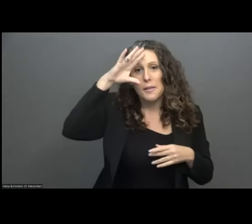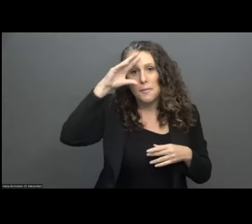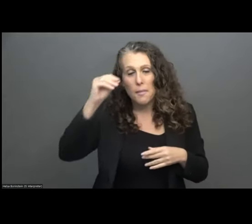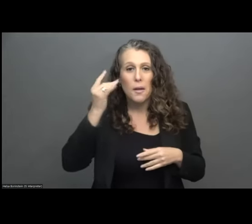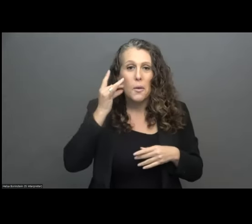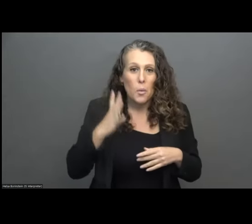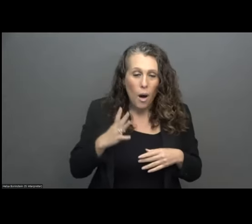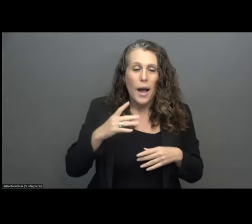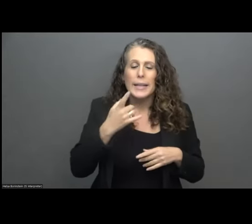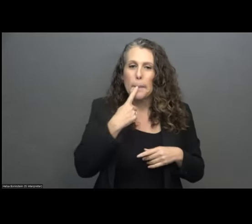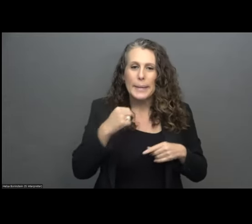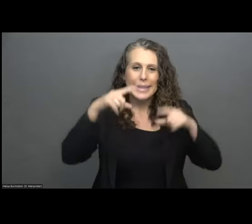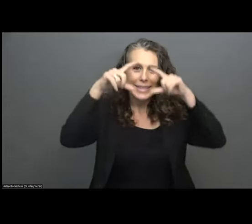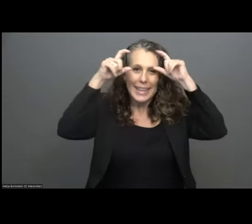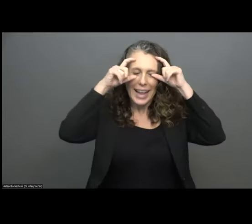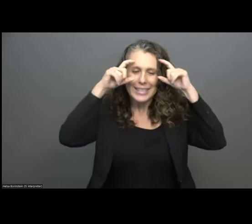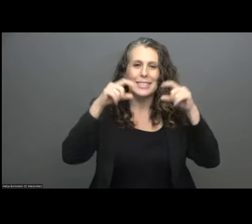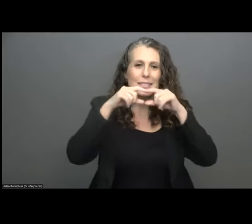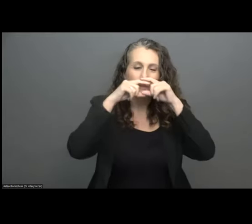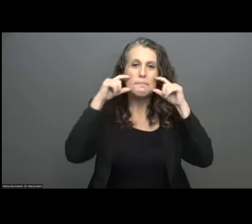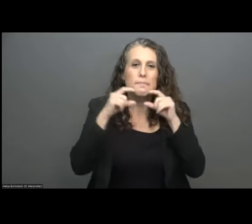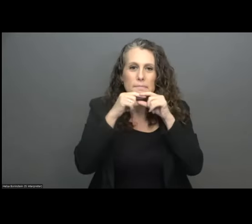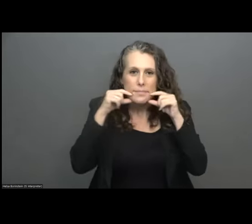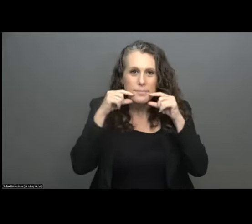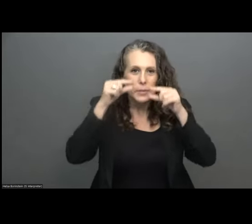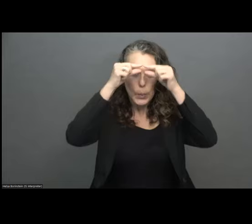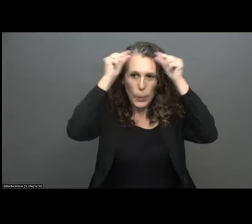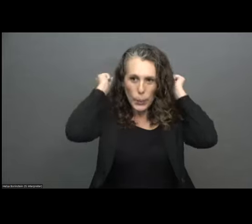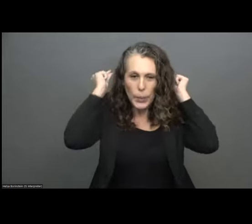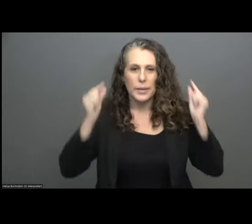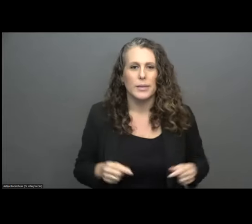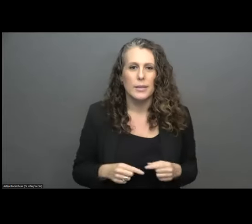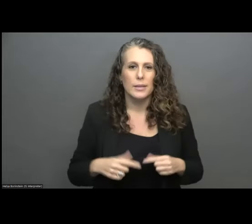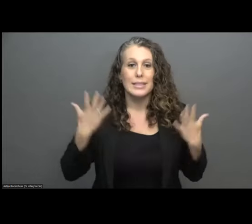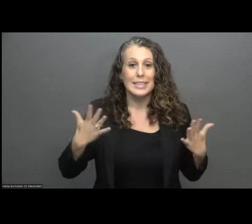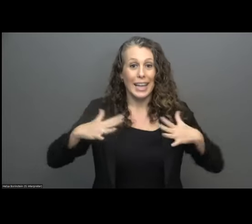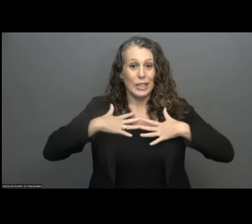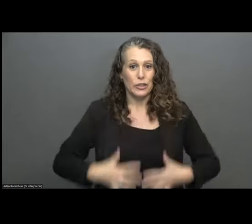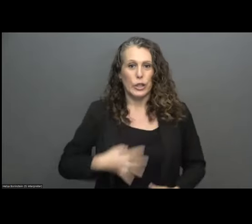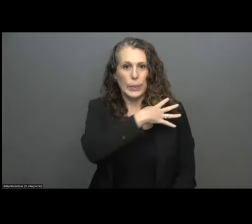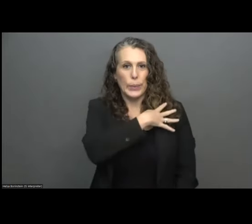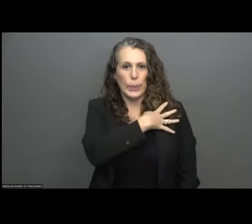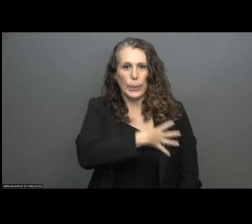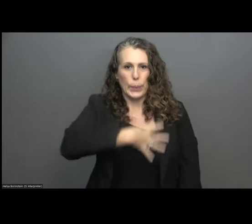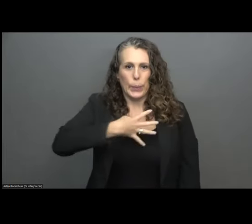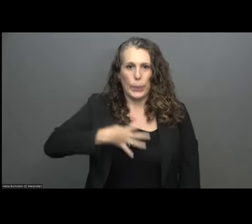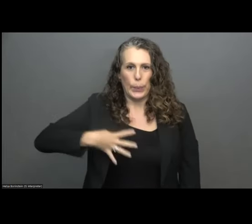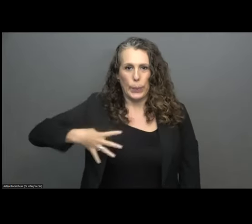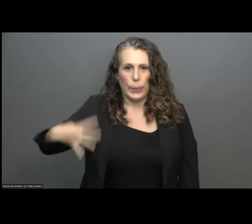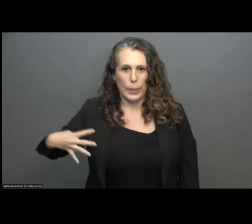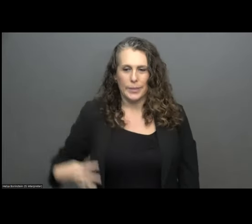aged white male with pink glasses and shortly crop hair and beard and wearing a sad movie